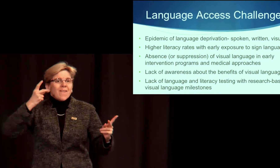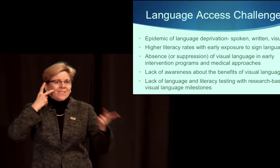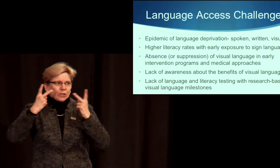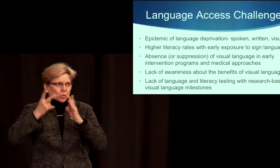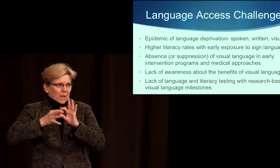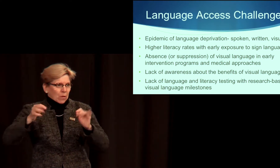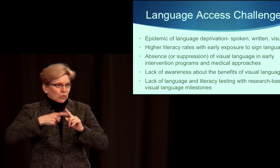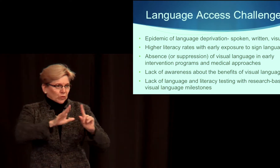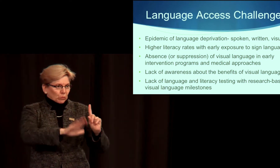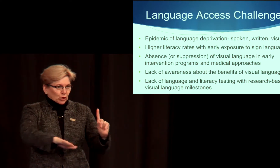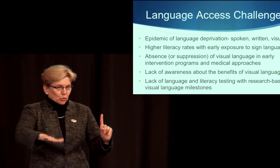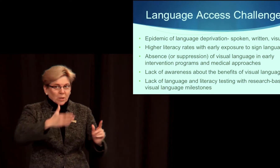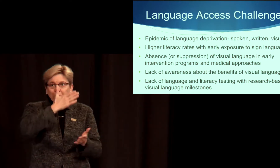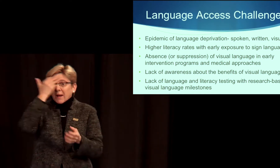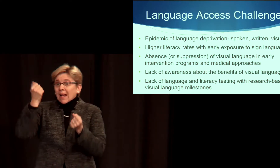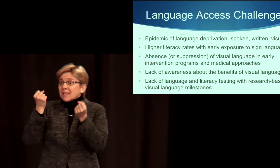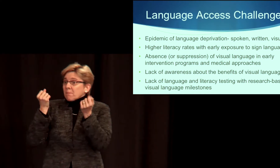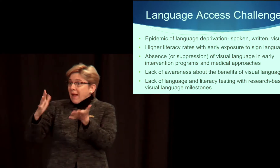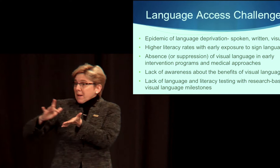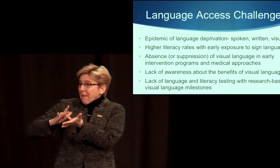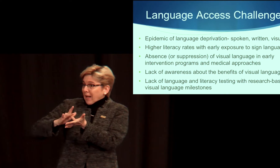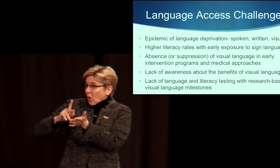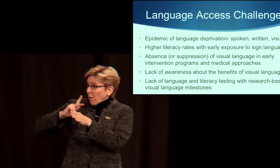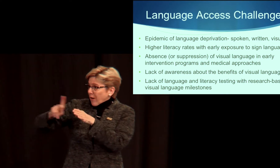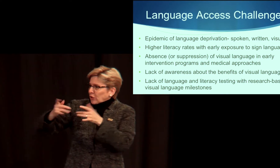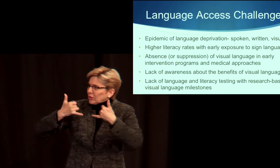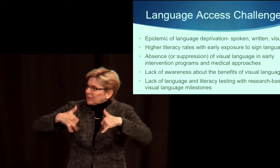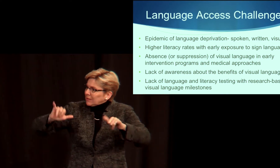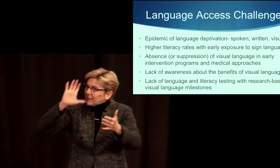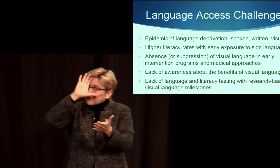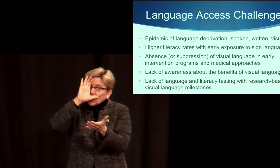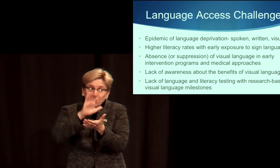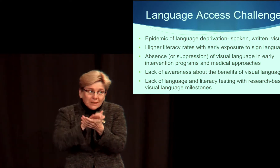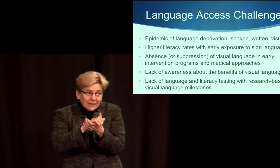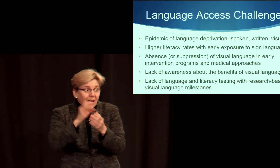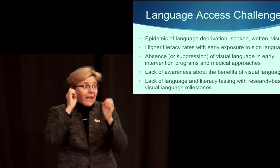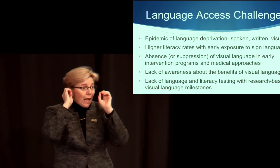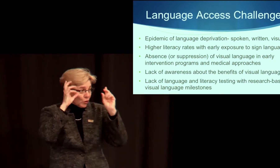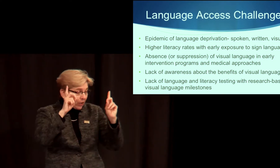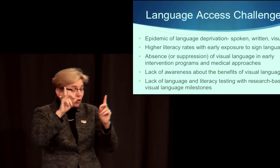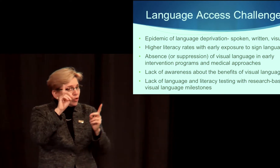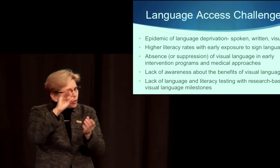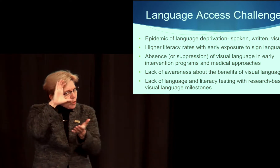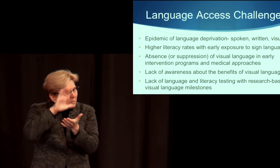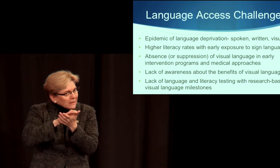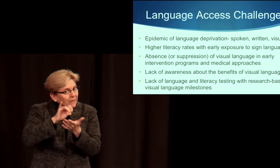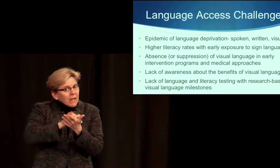We withhold that visual language from our children and that's because many medical professionals